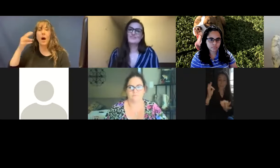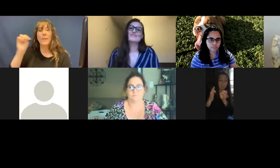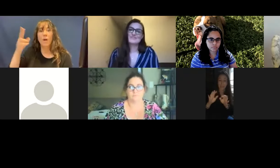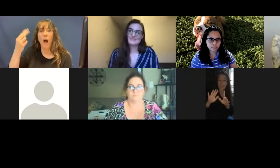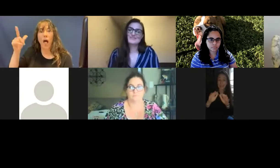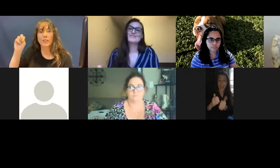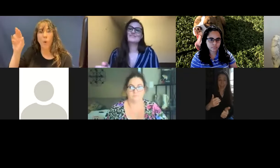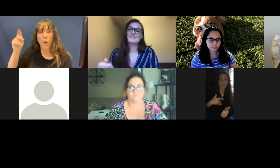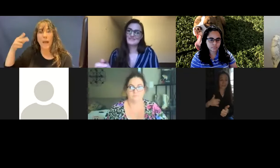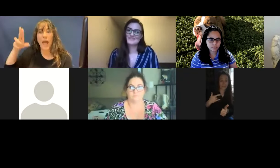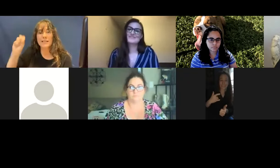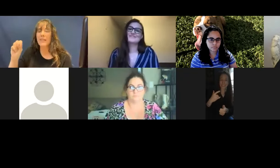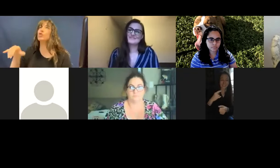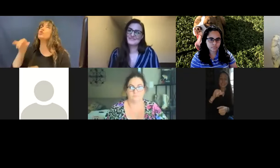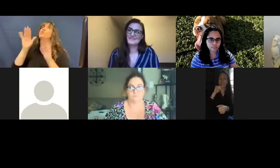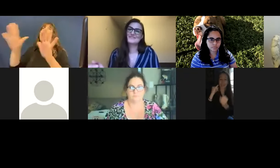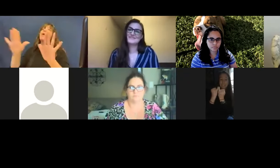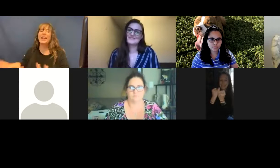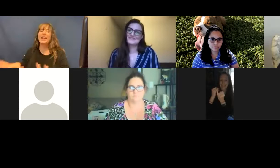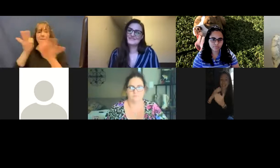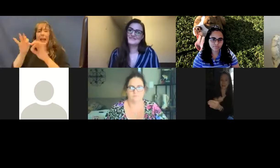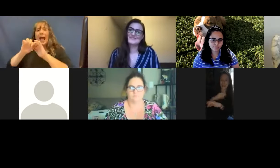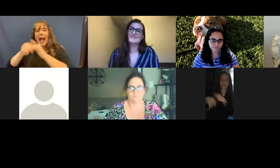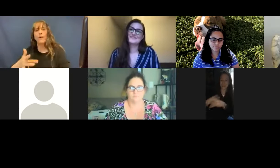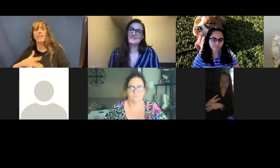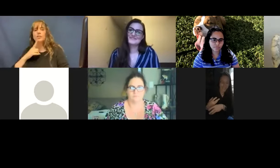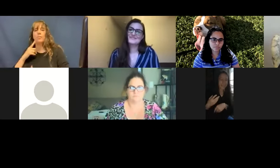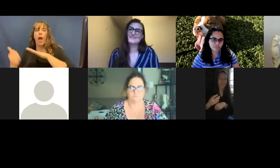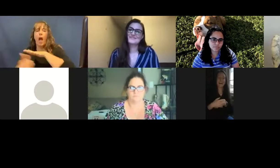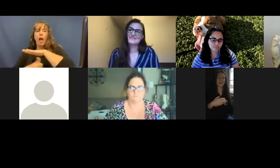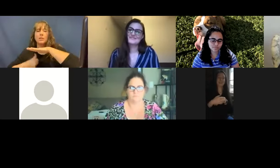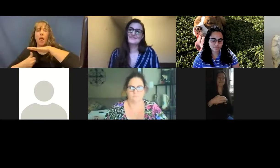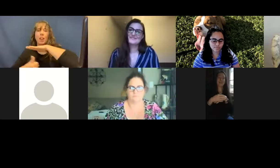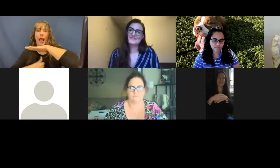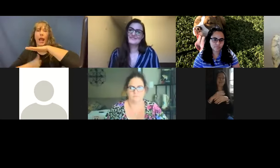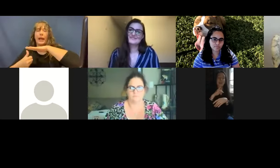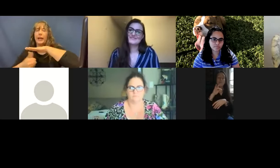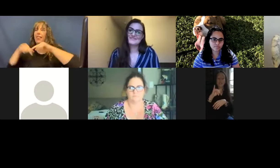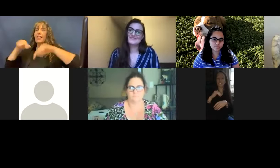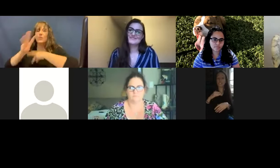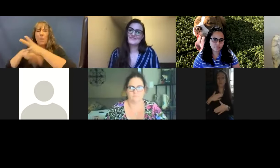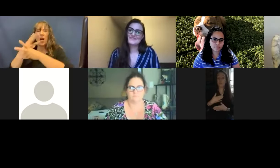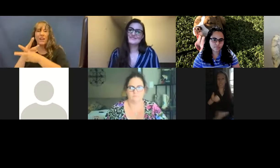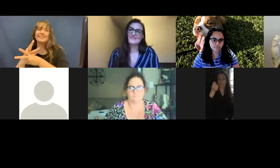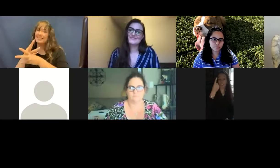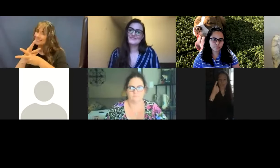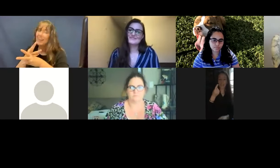explain how it feels to be isolated in our world and really just being willing to understand